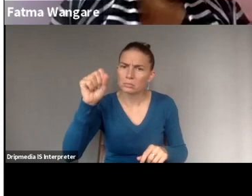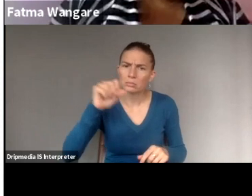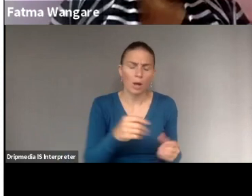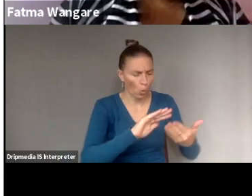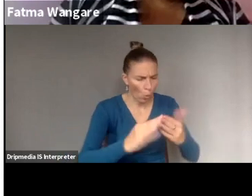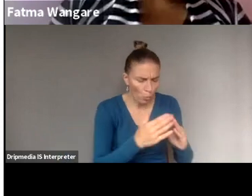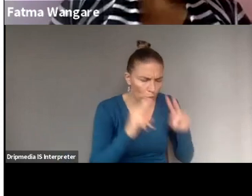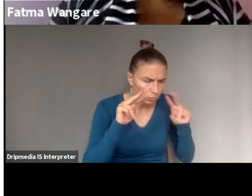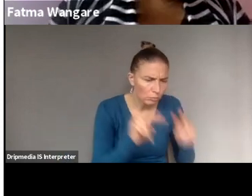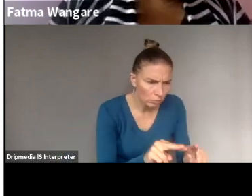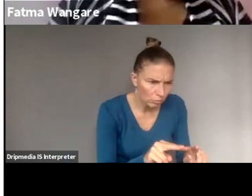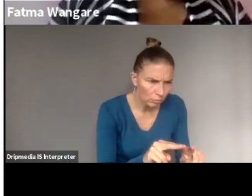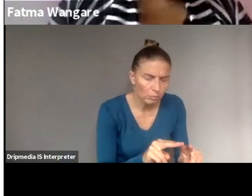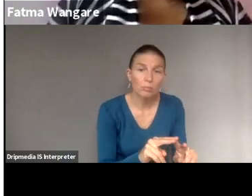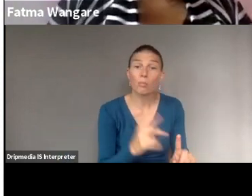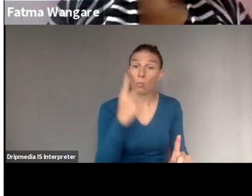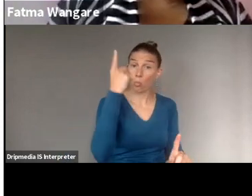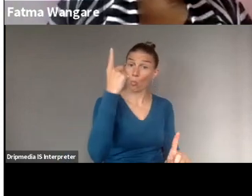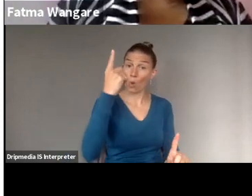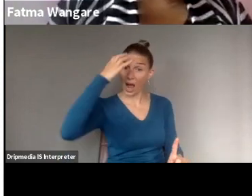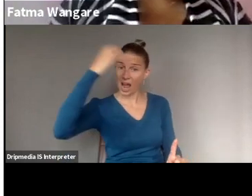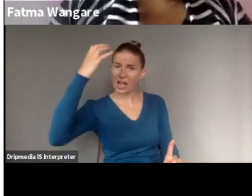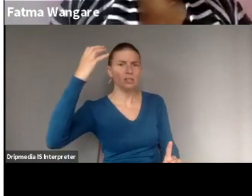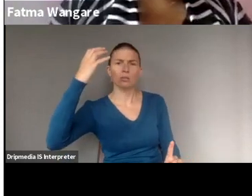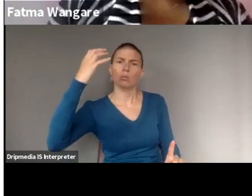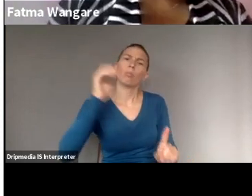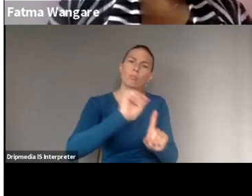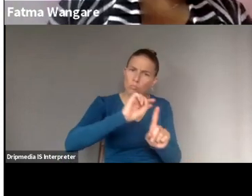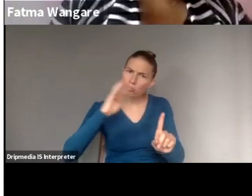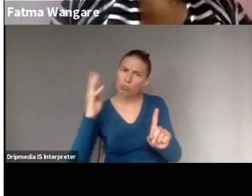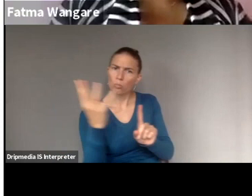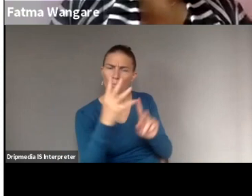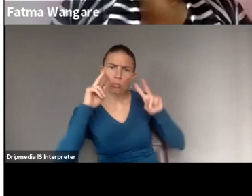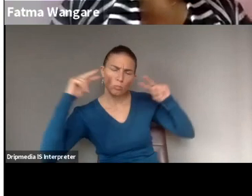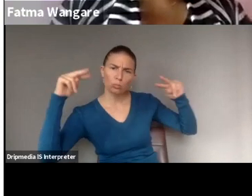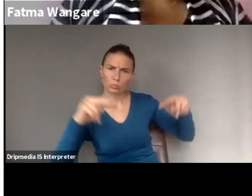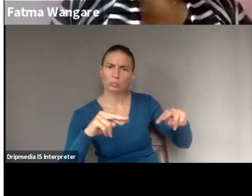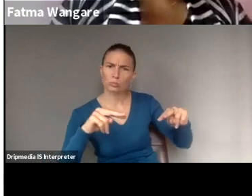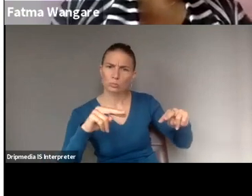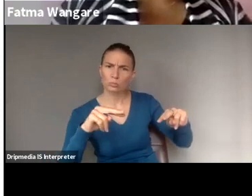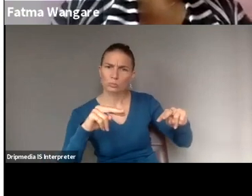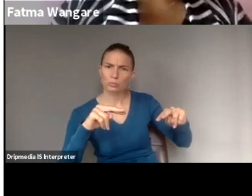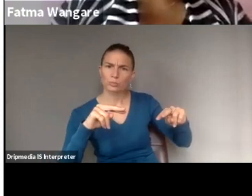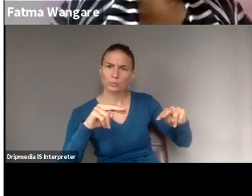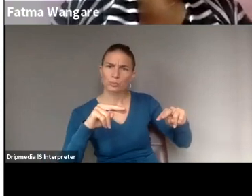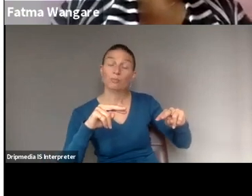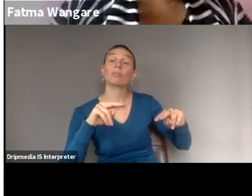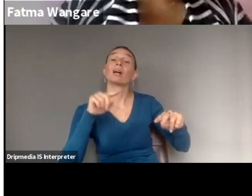And this is one thing that was really striking is that… is that this approach then meant that, you know,